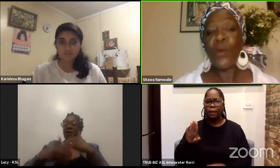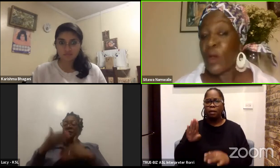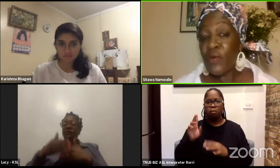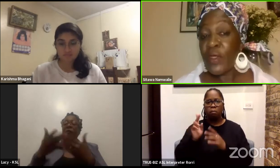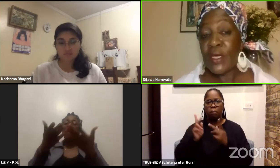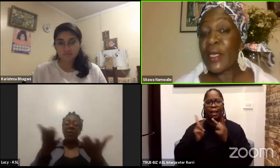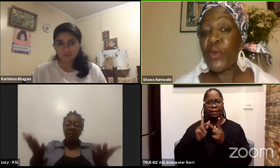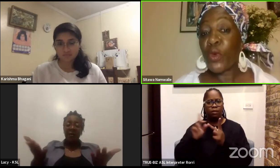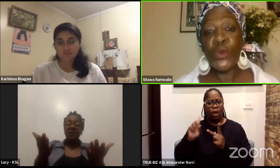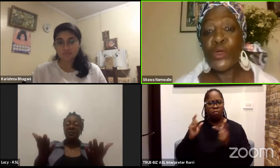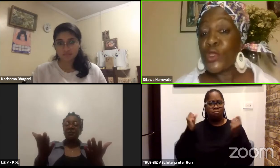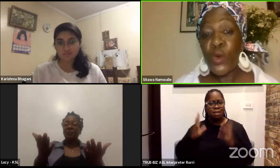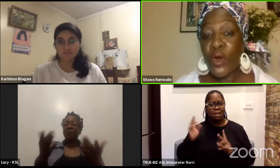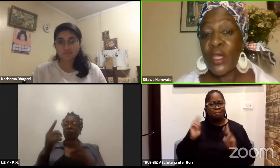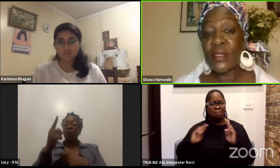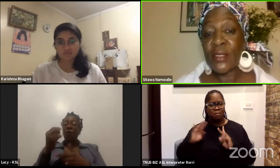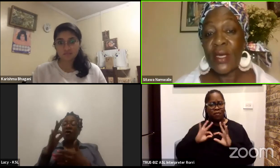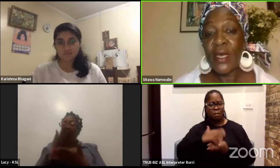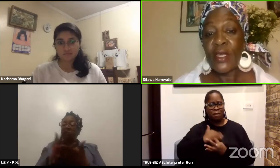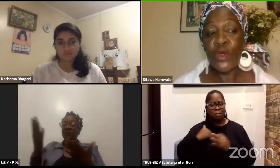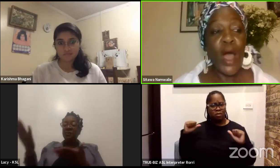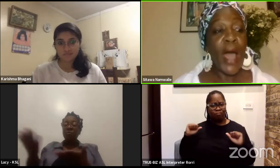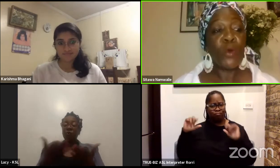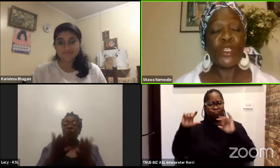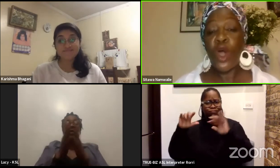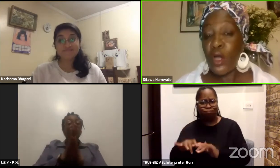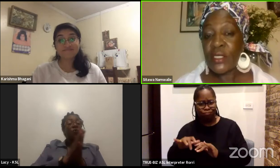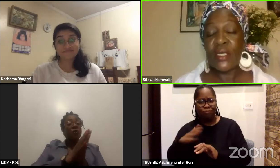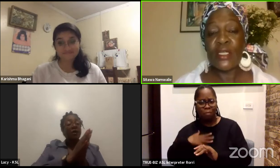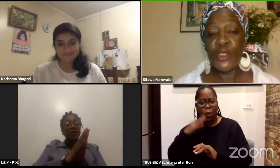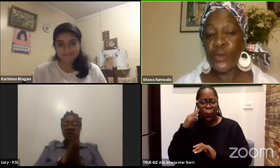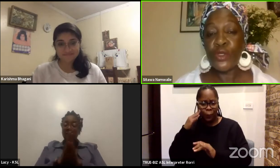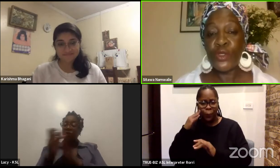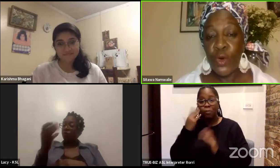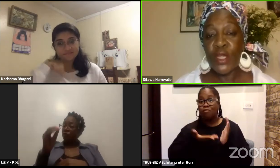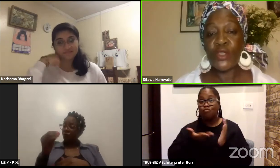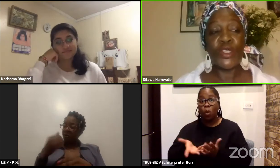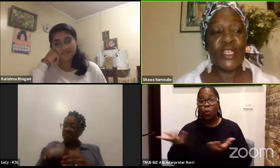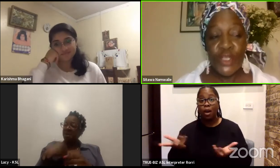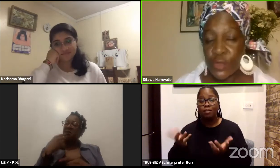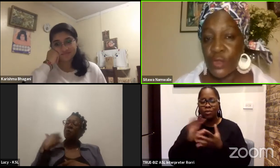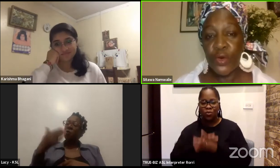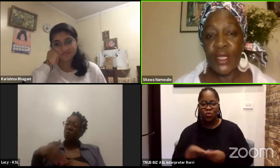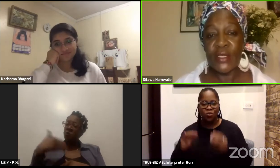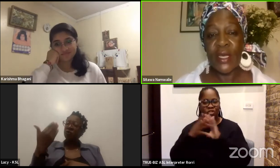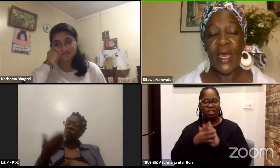and one of the things they brought were stories. So I was constantly told stories, traditional stories